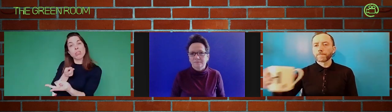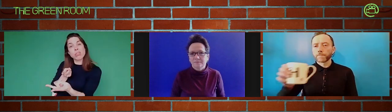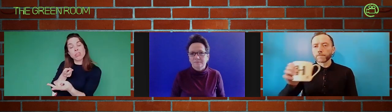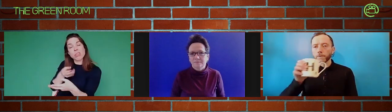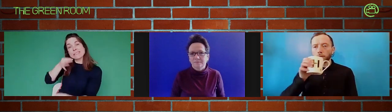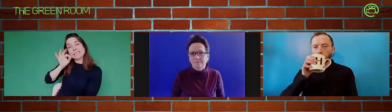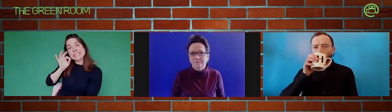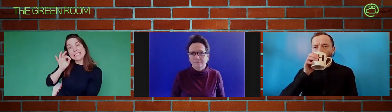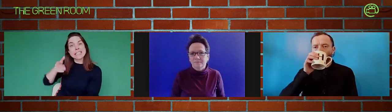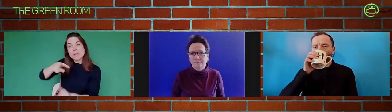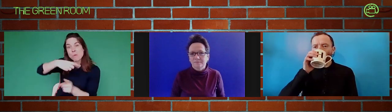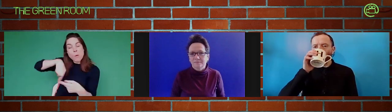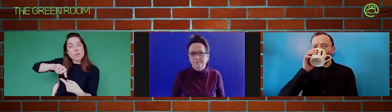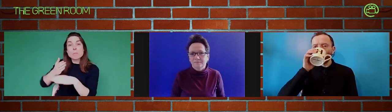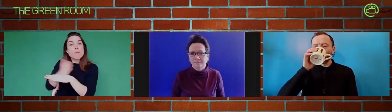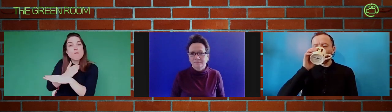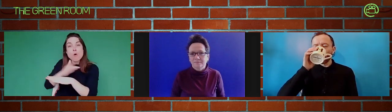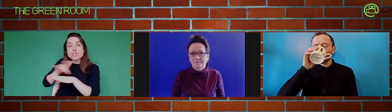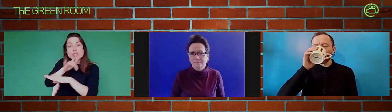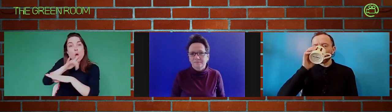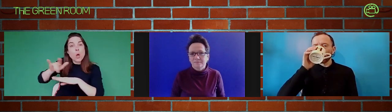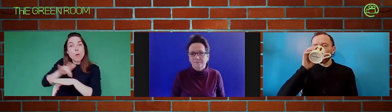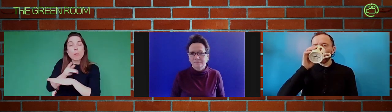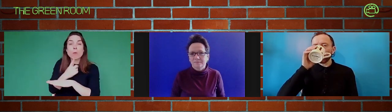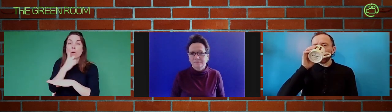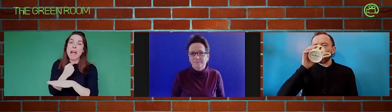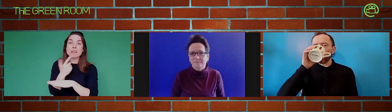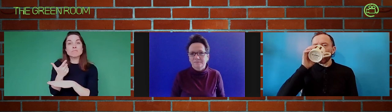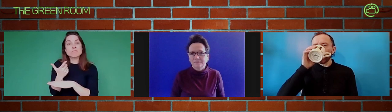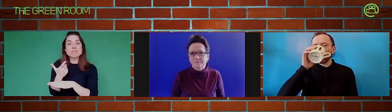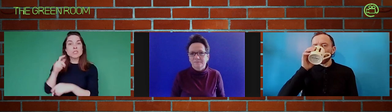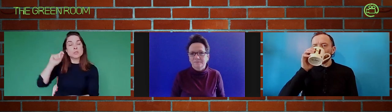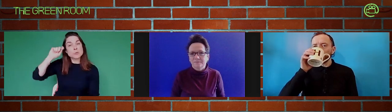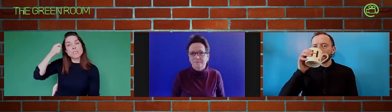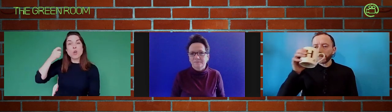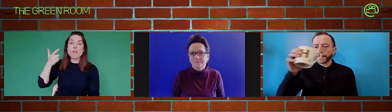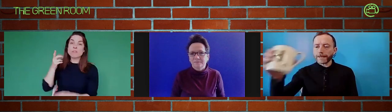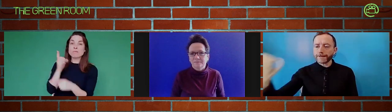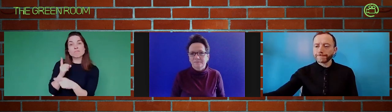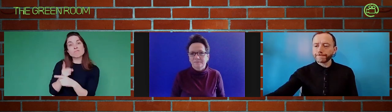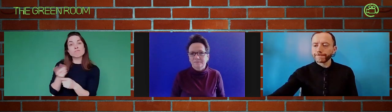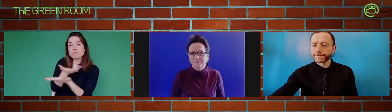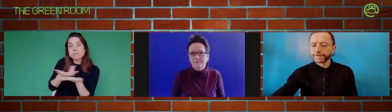have a chin wag and you know put the worlds to right.